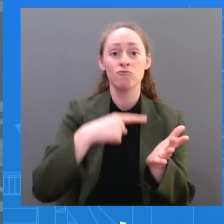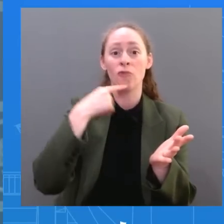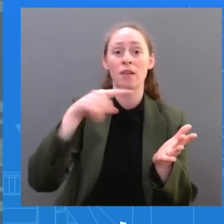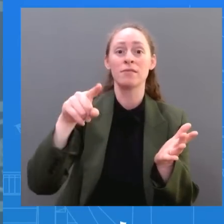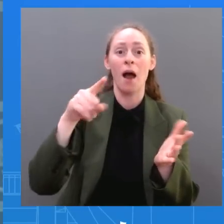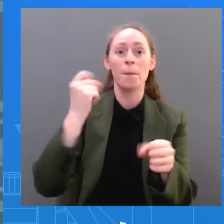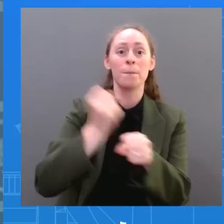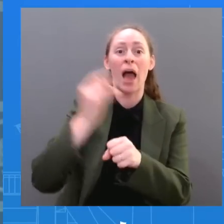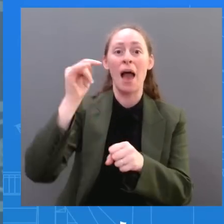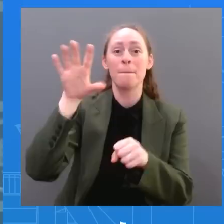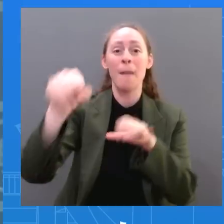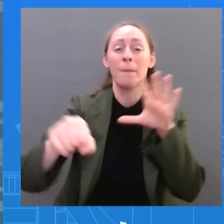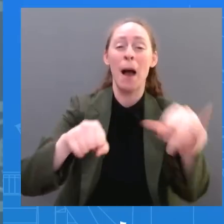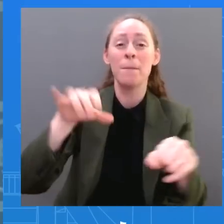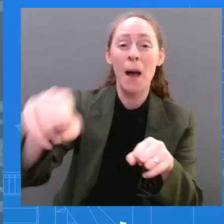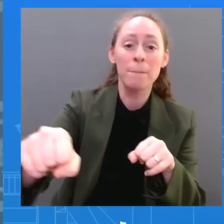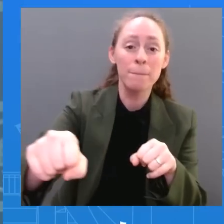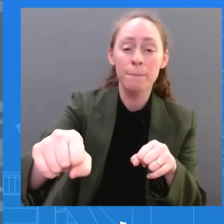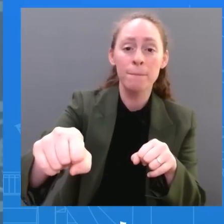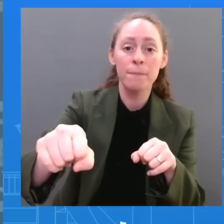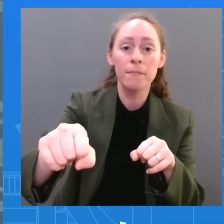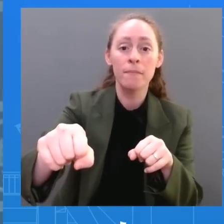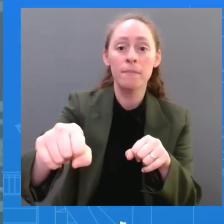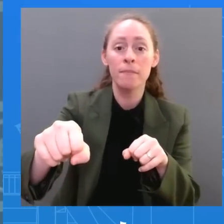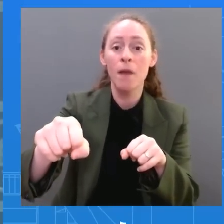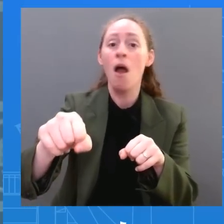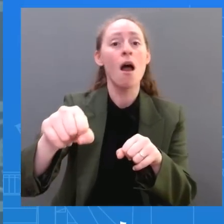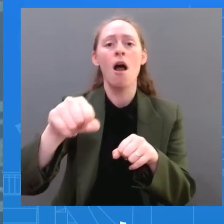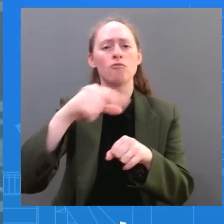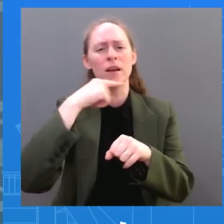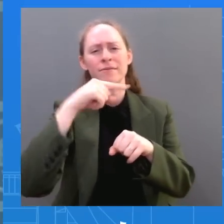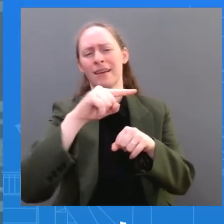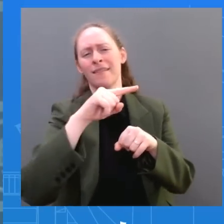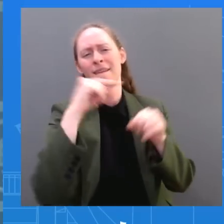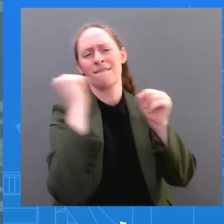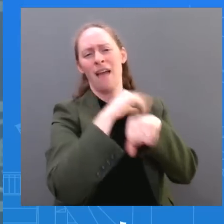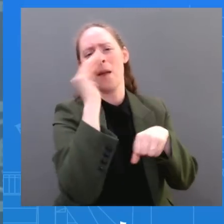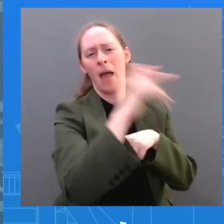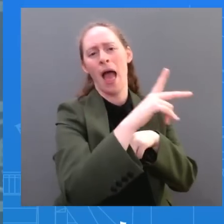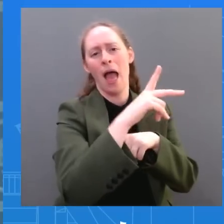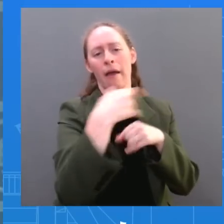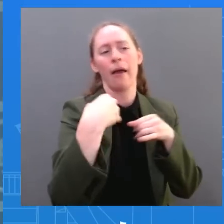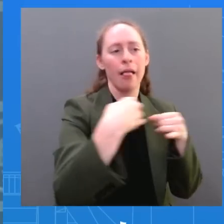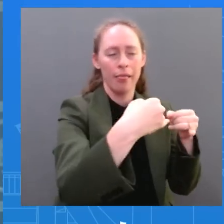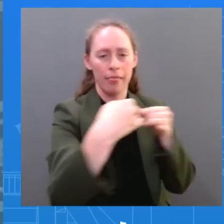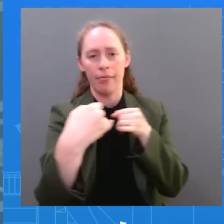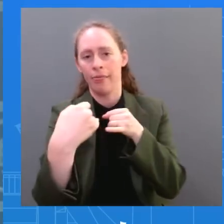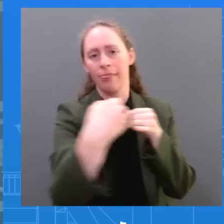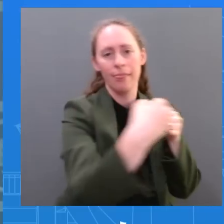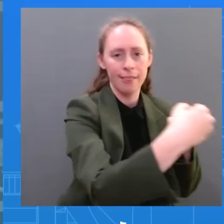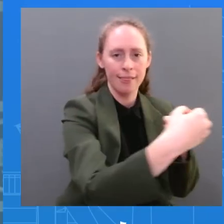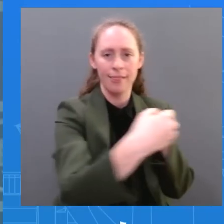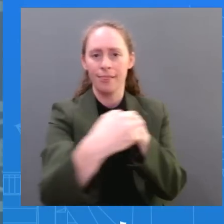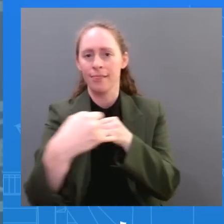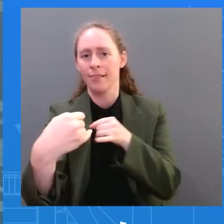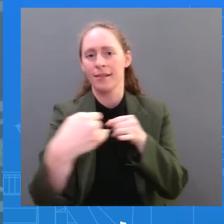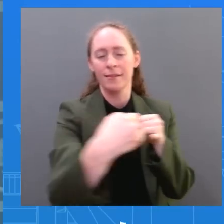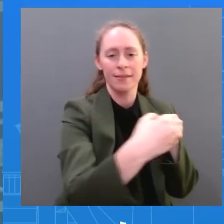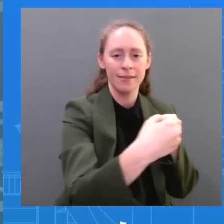But that doesn't mean that the Russians have -- have been able to achieve their goals, and that doesn't mean that the Ukrainians have stopped fighting.